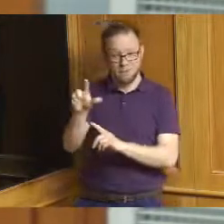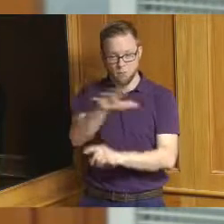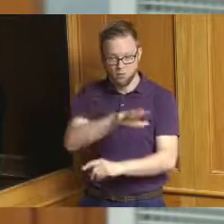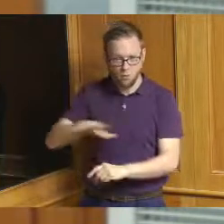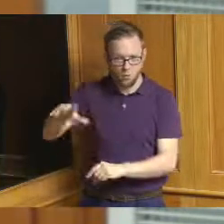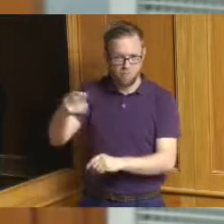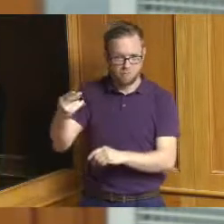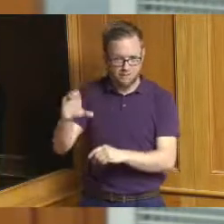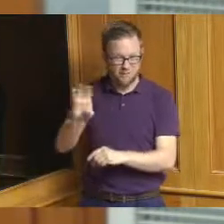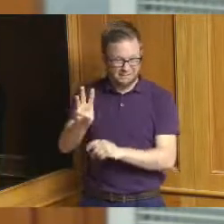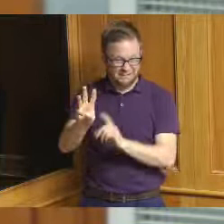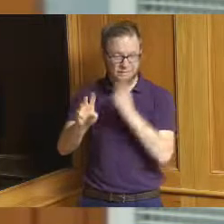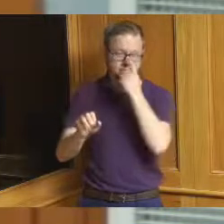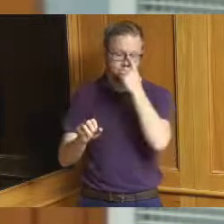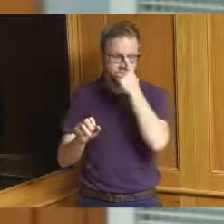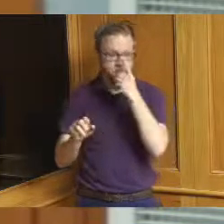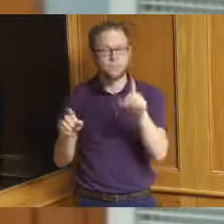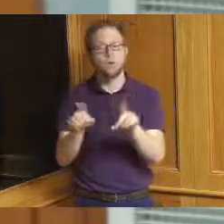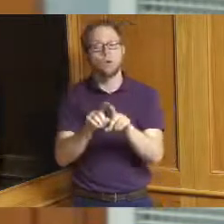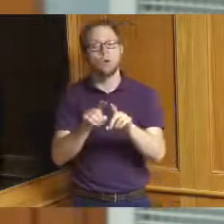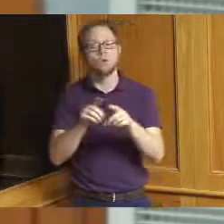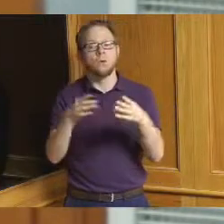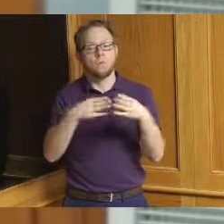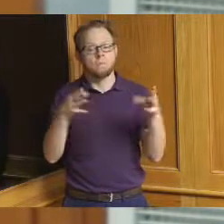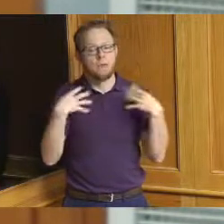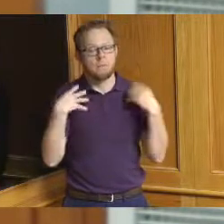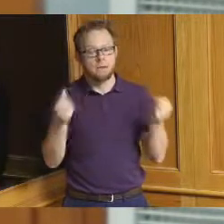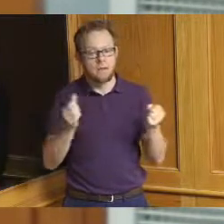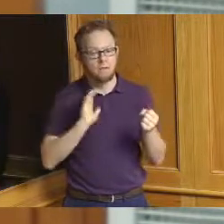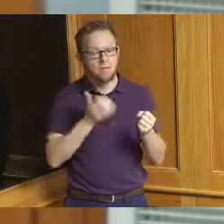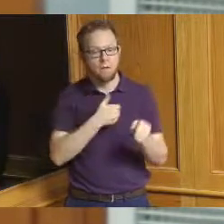we are also offering them public health is offering them at our Board of election site